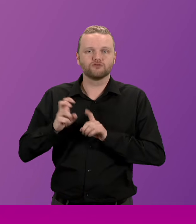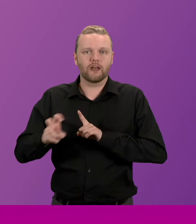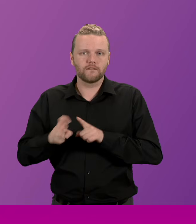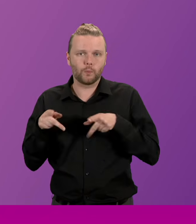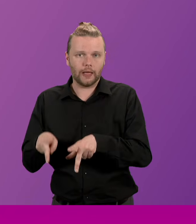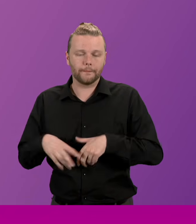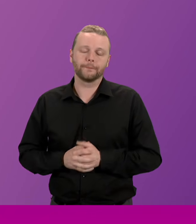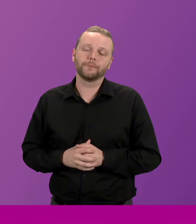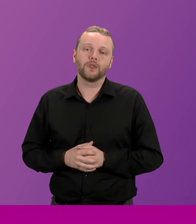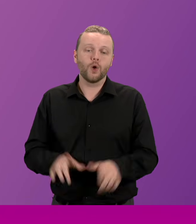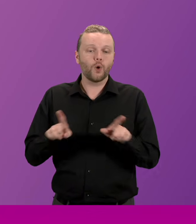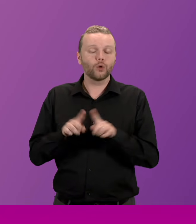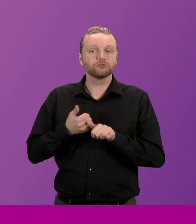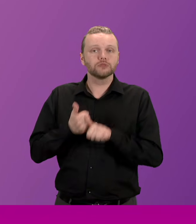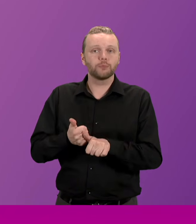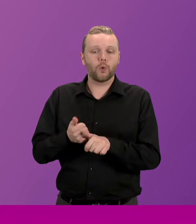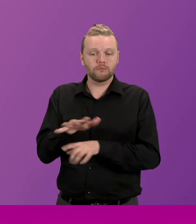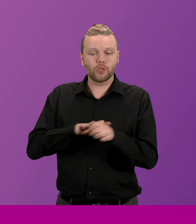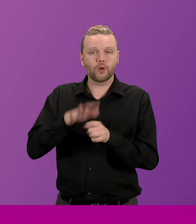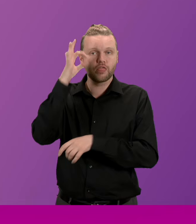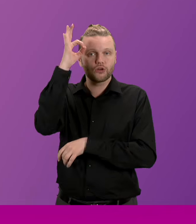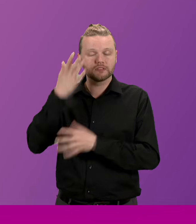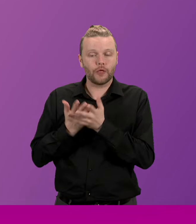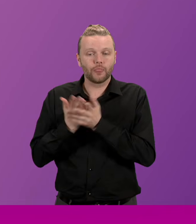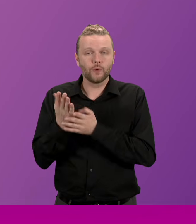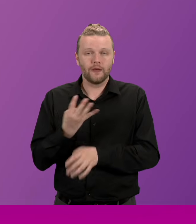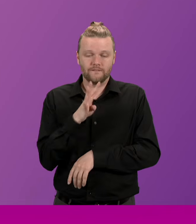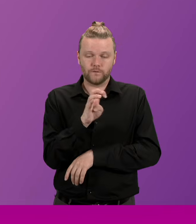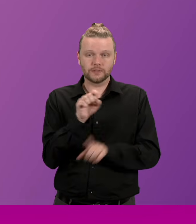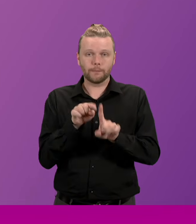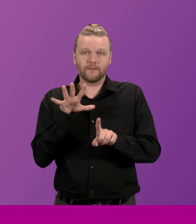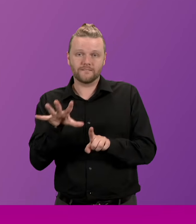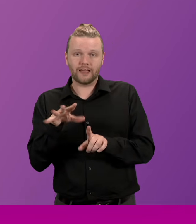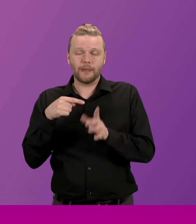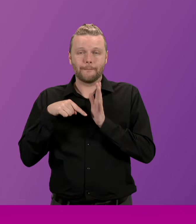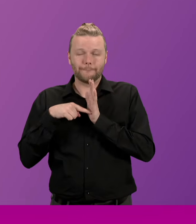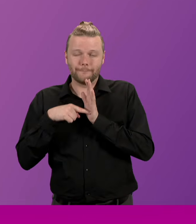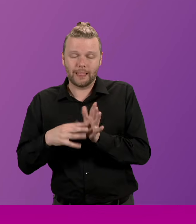We are also supporting local authorities, through the £14.5 million road safety improvement fund,